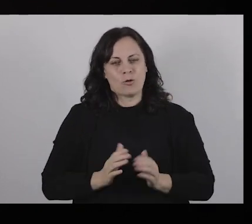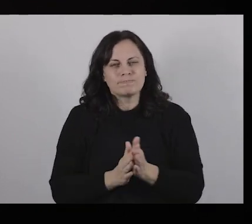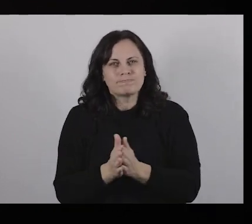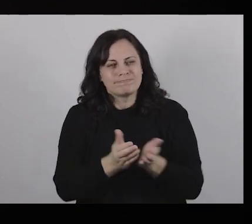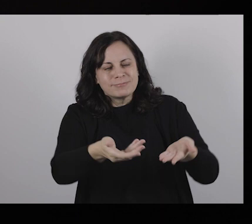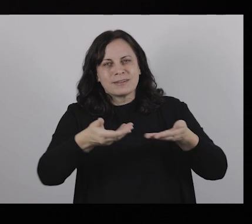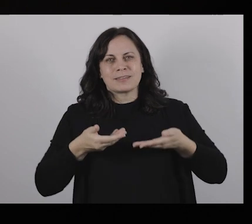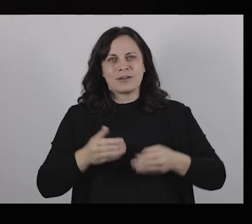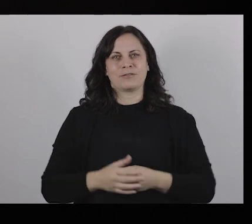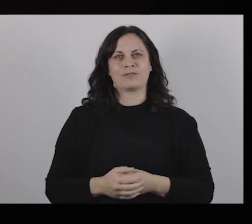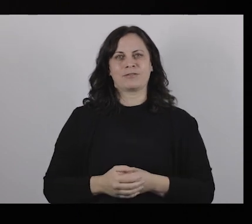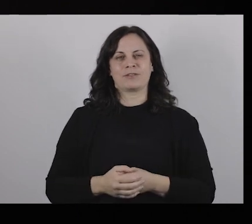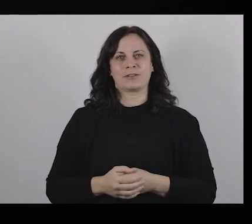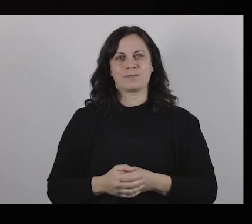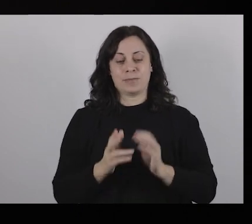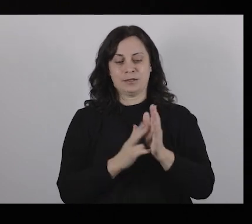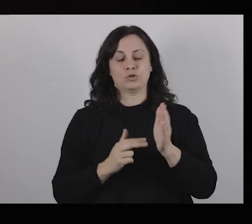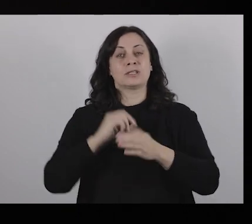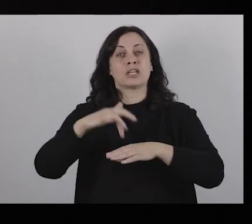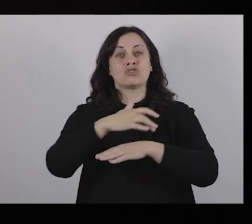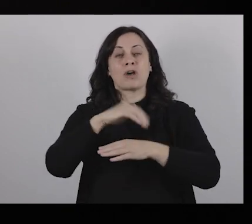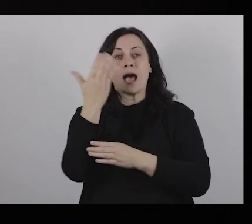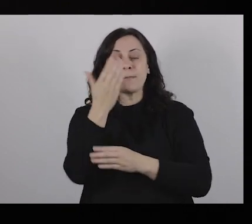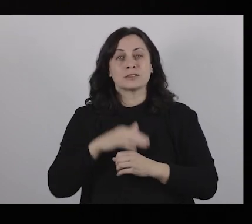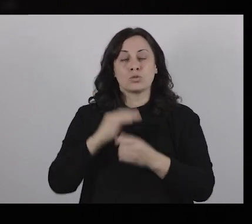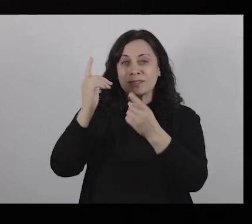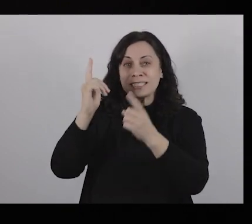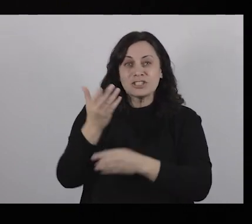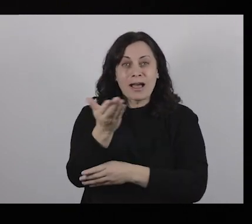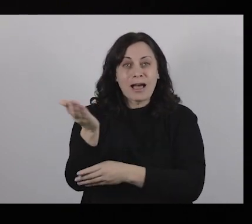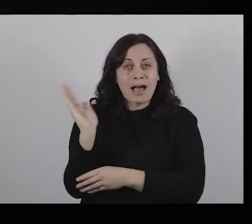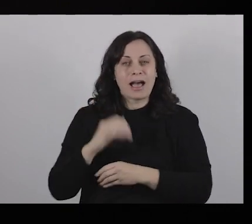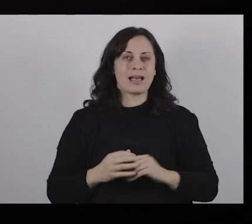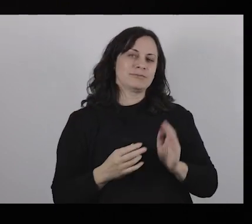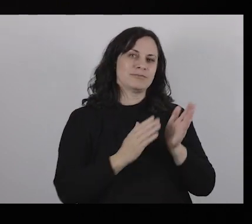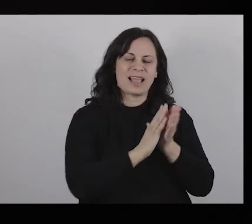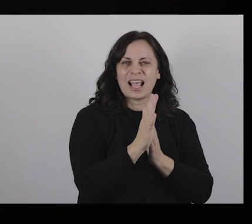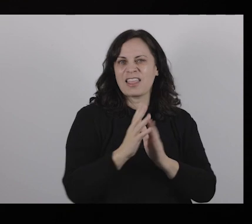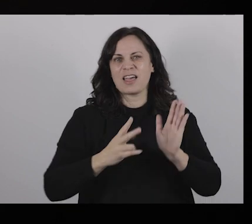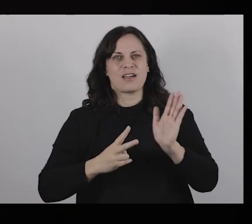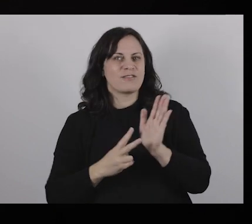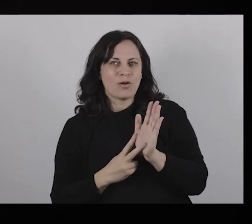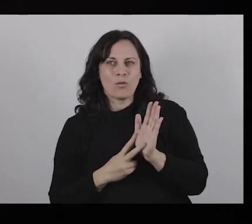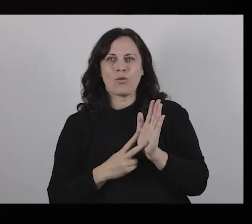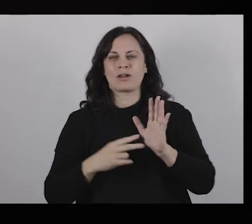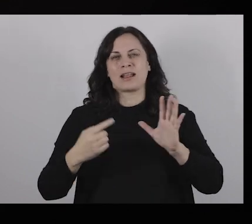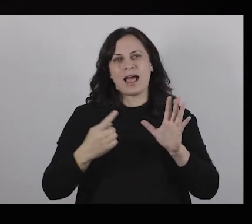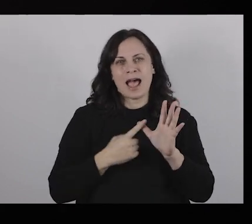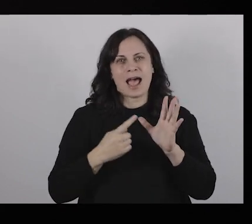My teachers at Toi Whakaari — Heather, Vaughan Anya